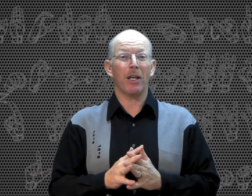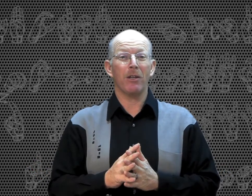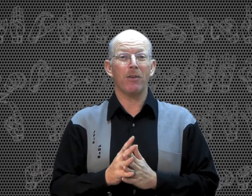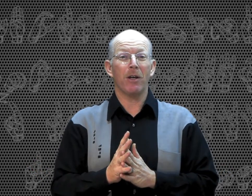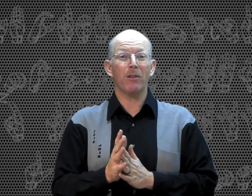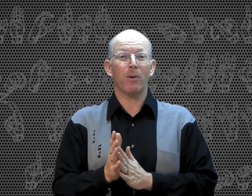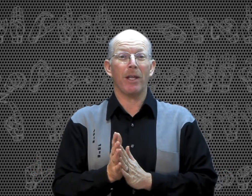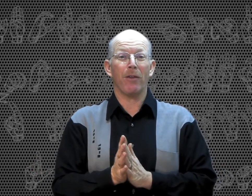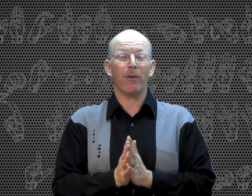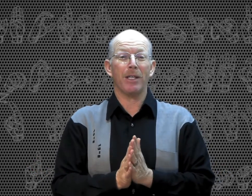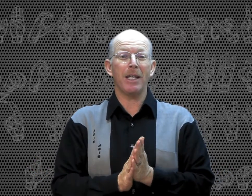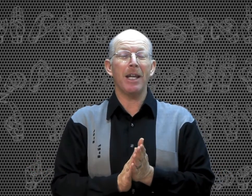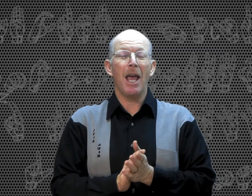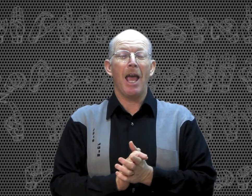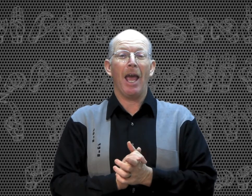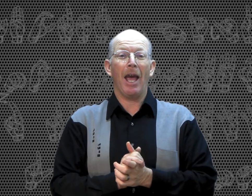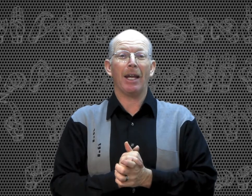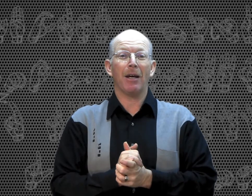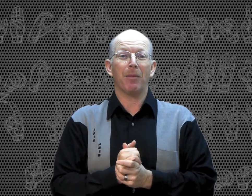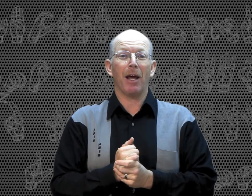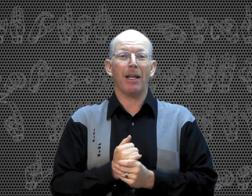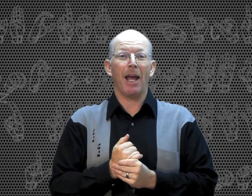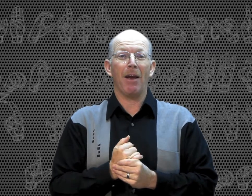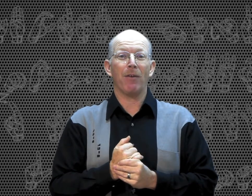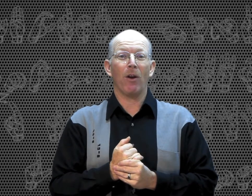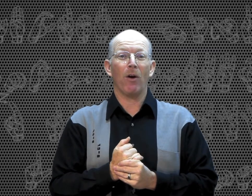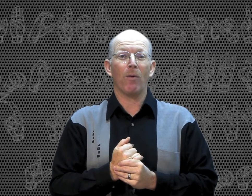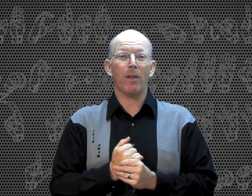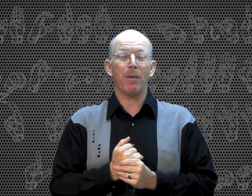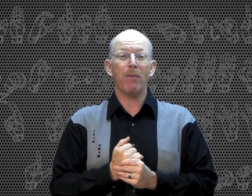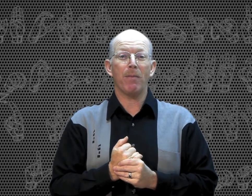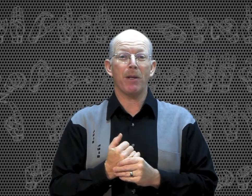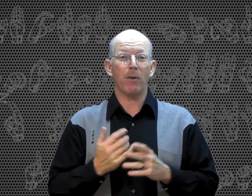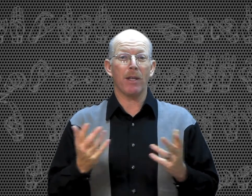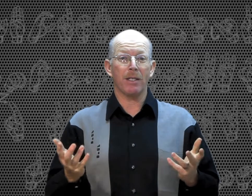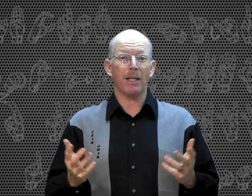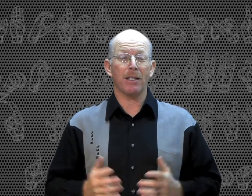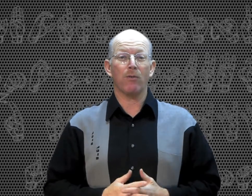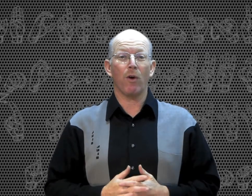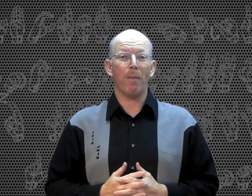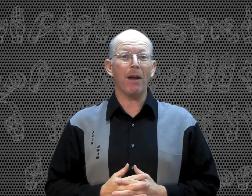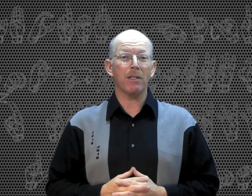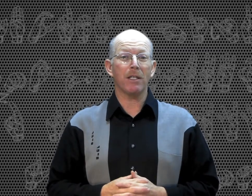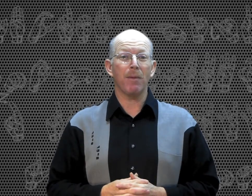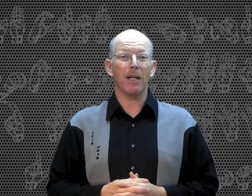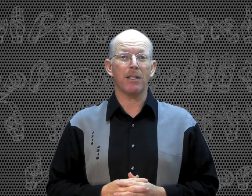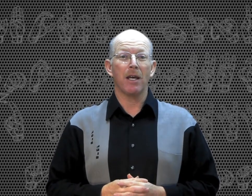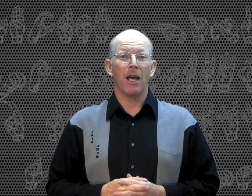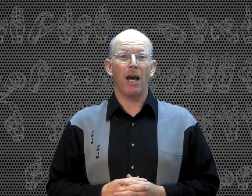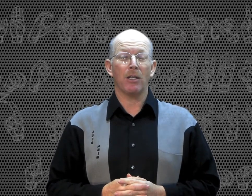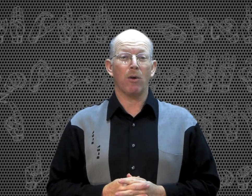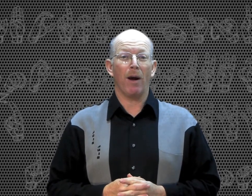Starting a new year, 2013. And I’m glad to have you along with me. We have been doing these lessons for about six months.